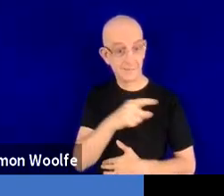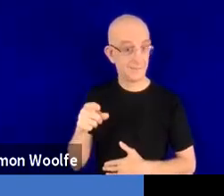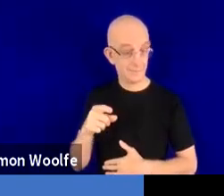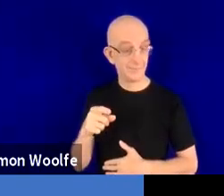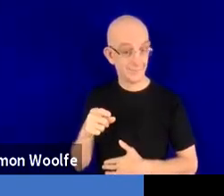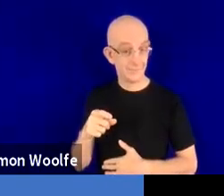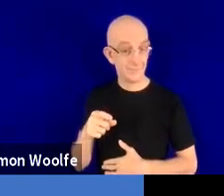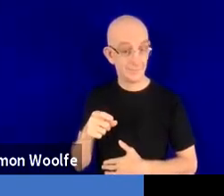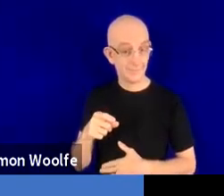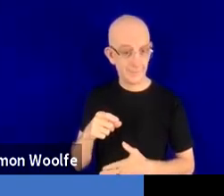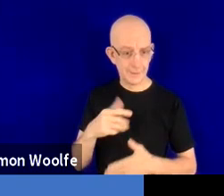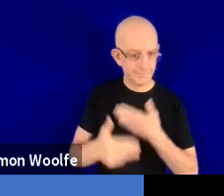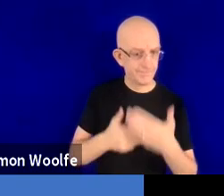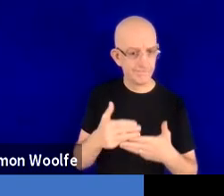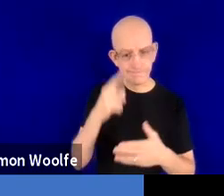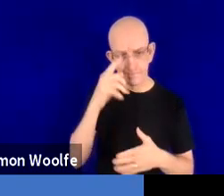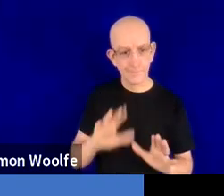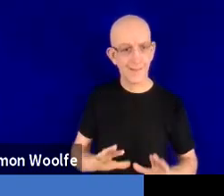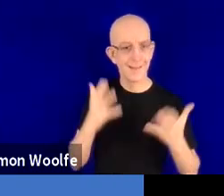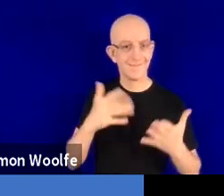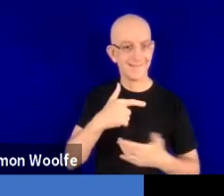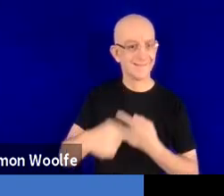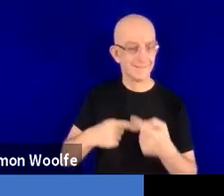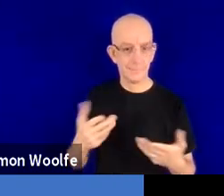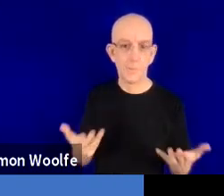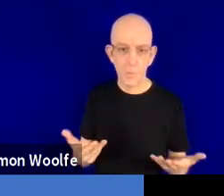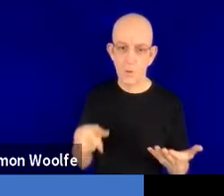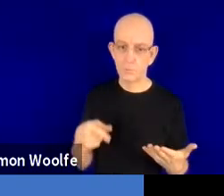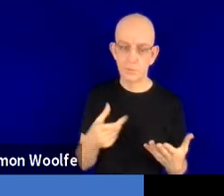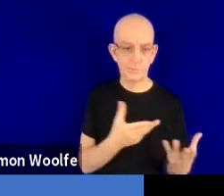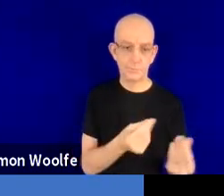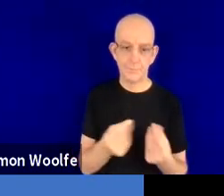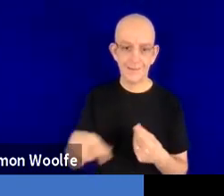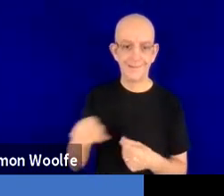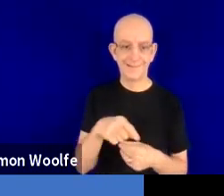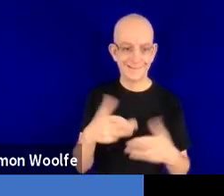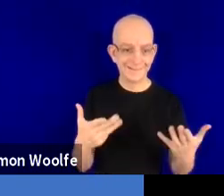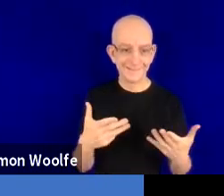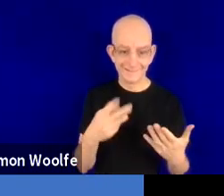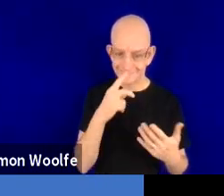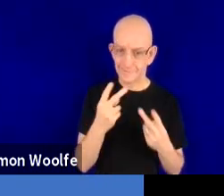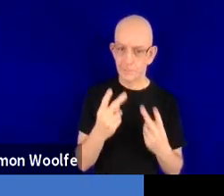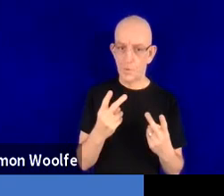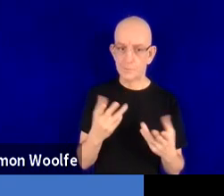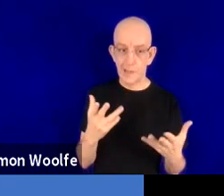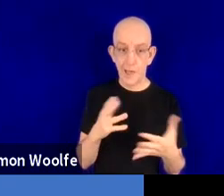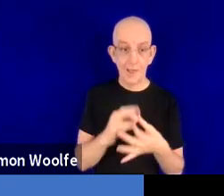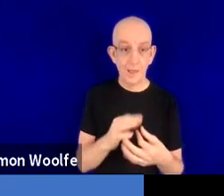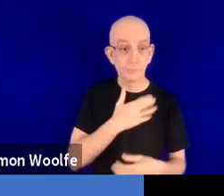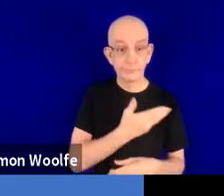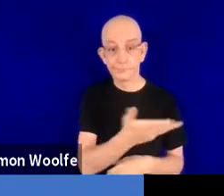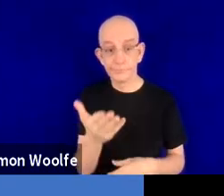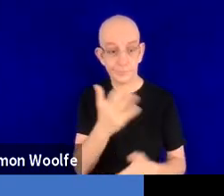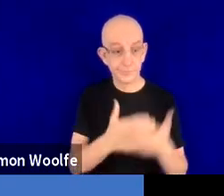So in South Africa, around two thirds of persons with disability, before the process, we're receiving at least one social grant